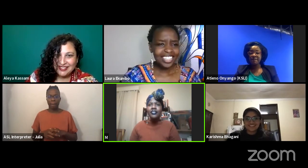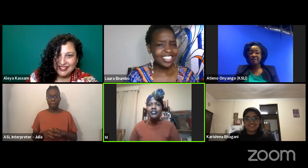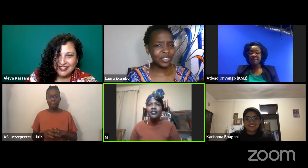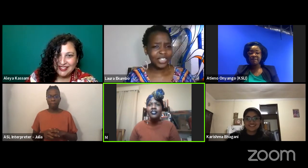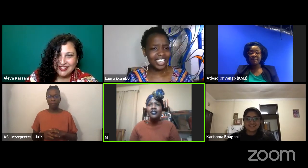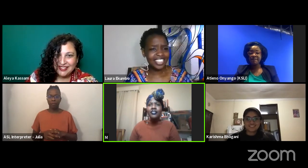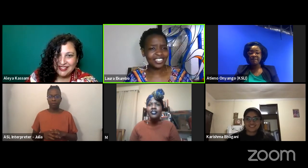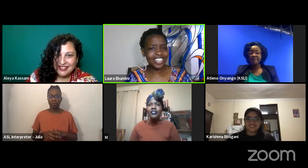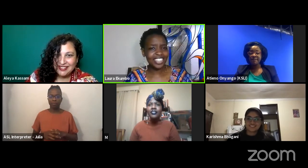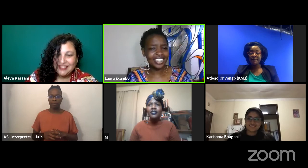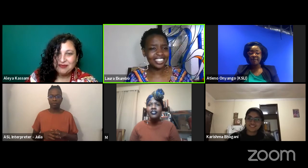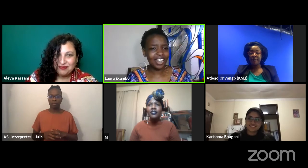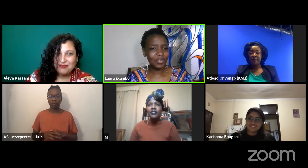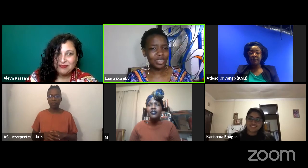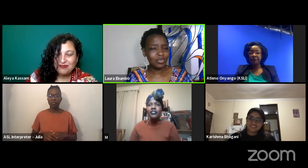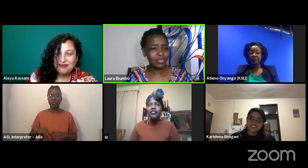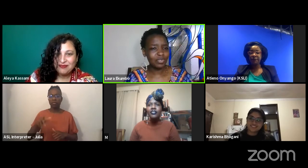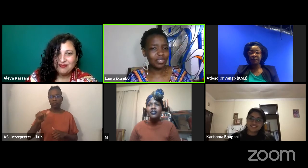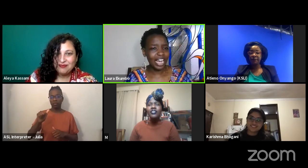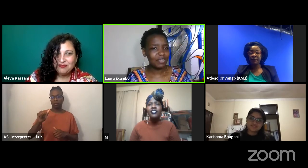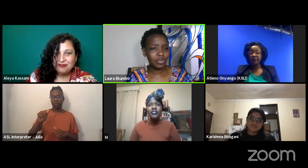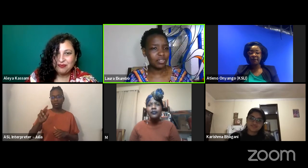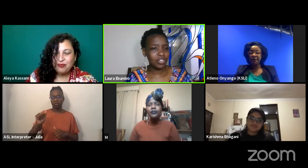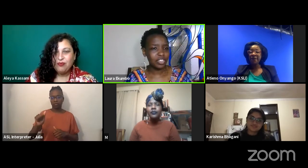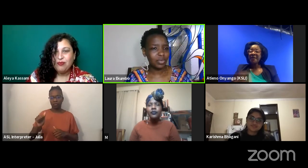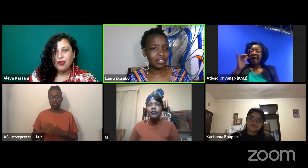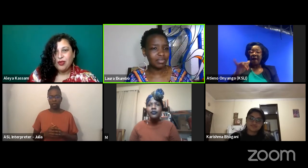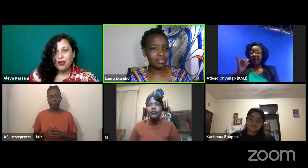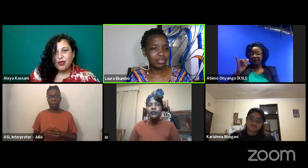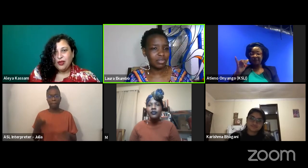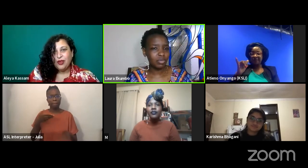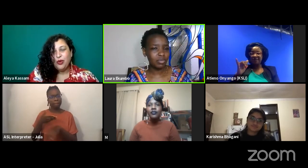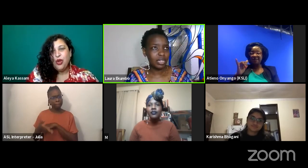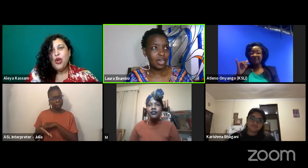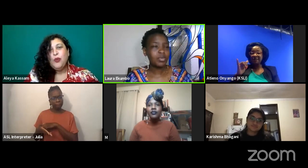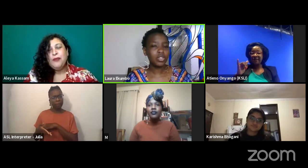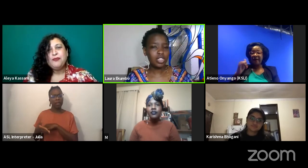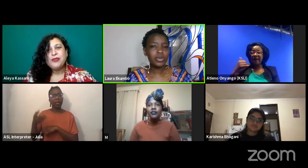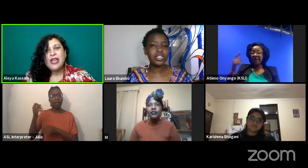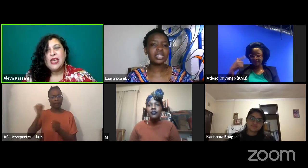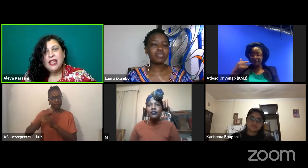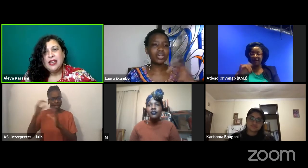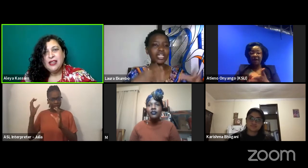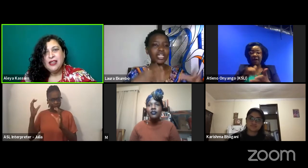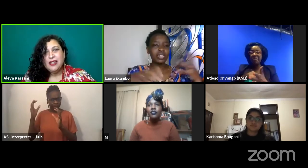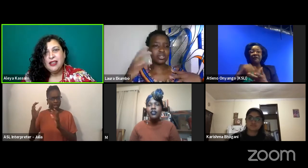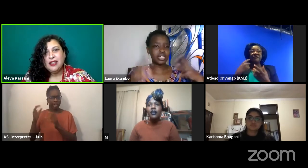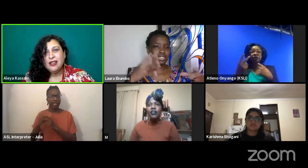Next is creating, right? I mean the after revision that we process is very iterative.